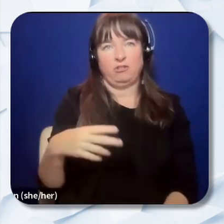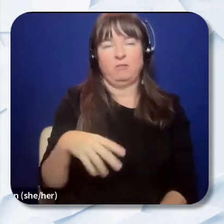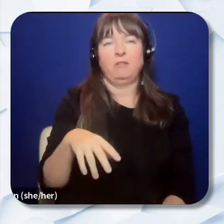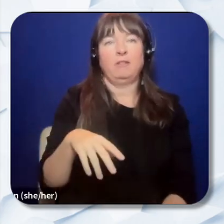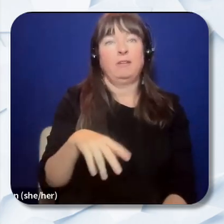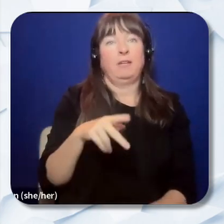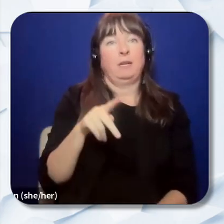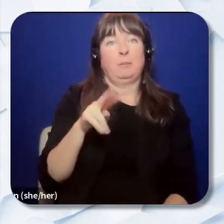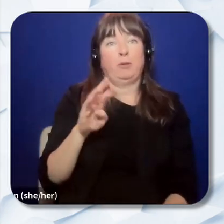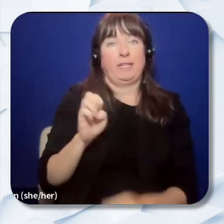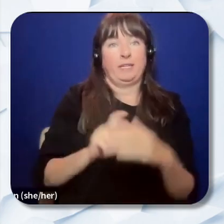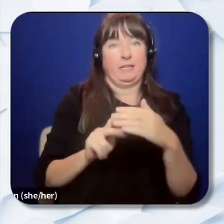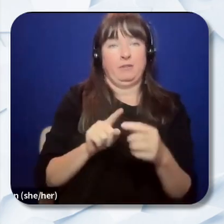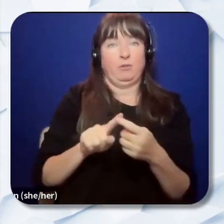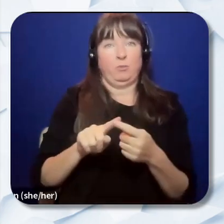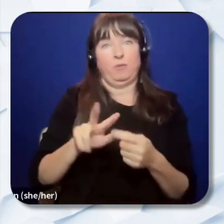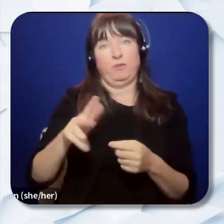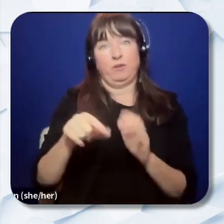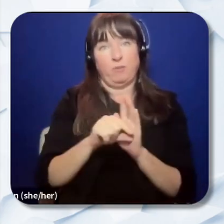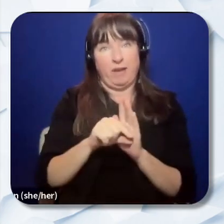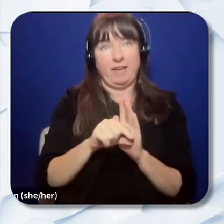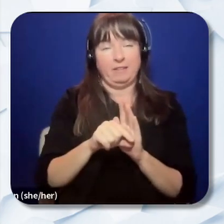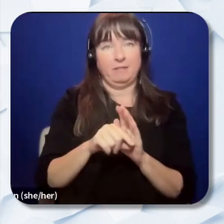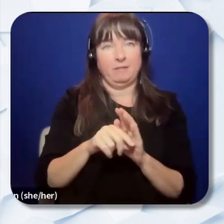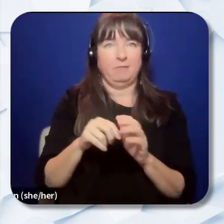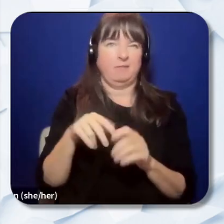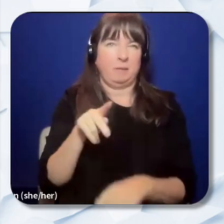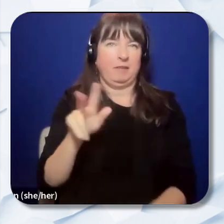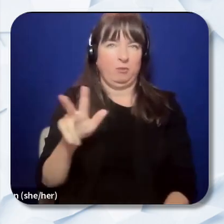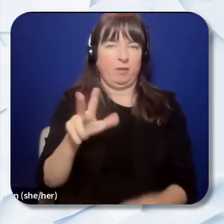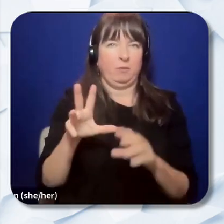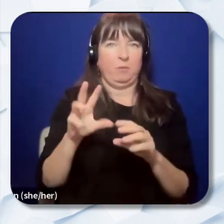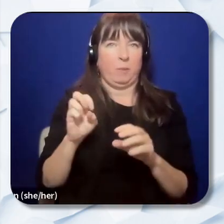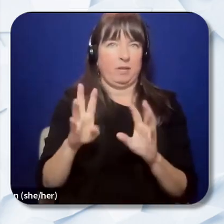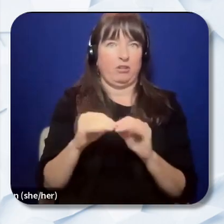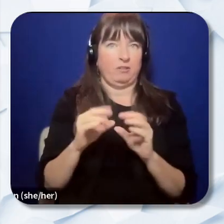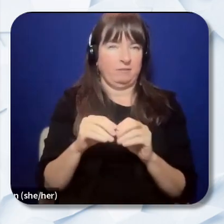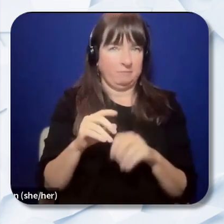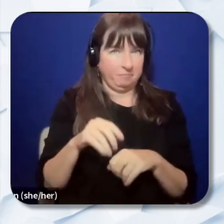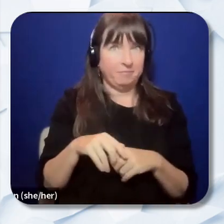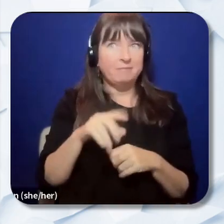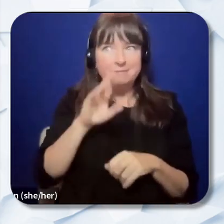grade or P-3 webinar series. I can't believe we've already done 20 of these. I would like